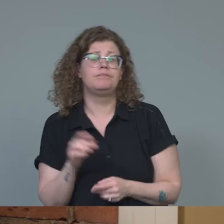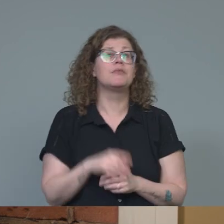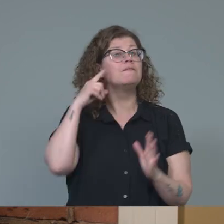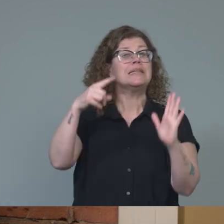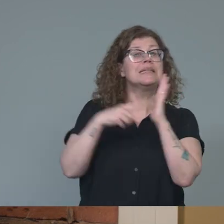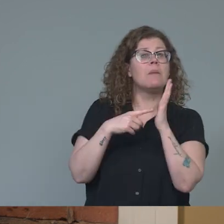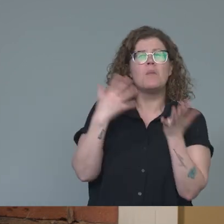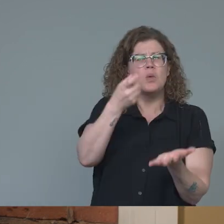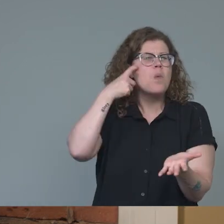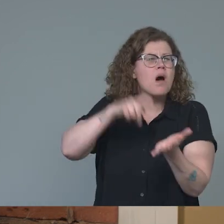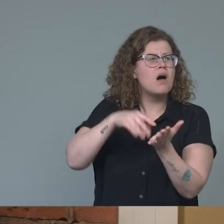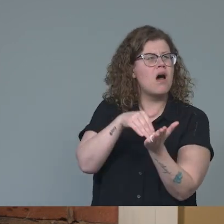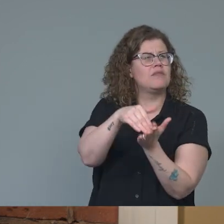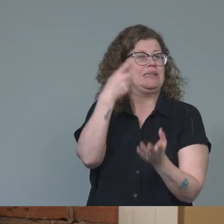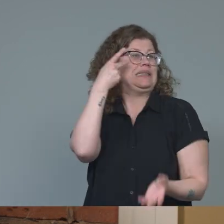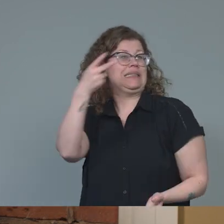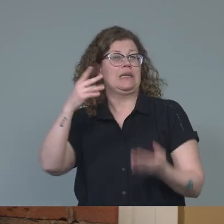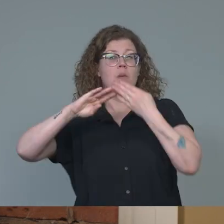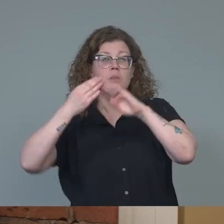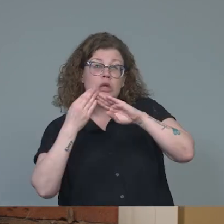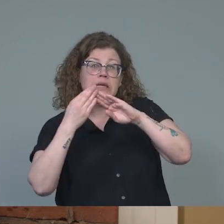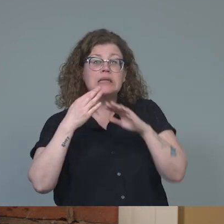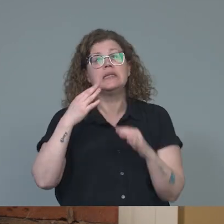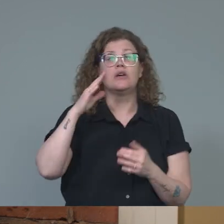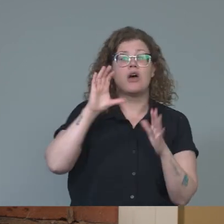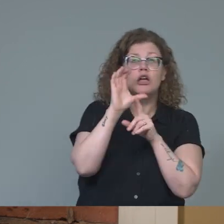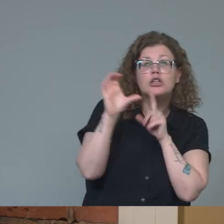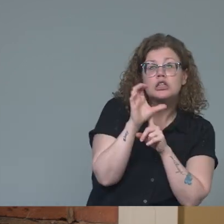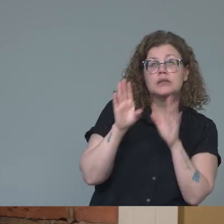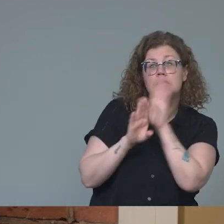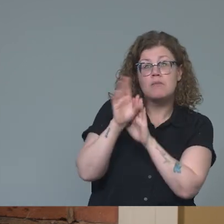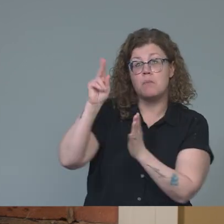and kind of perhaps unskilled artist practice, but that you then draw into